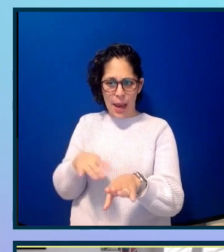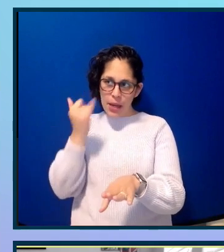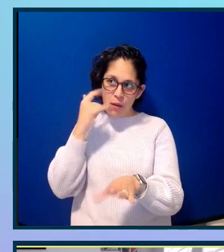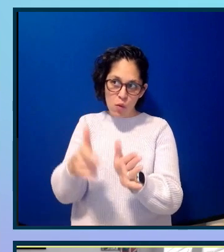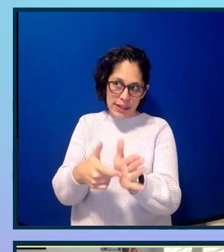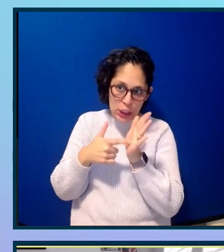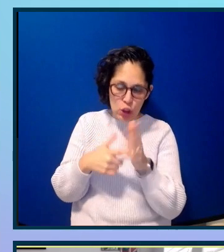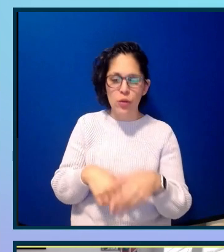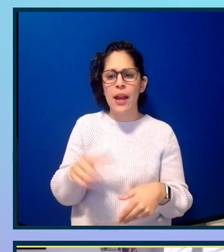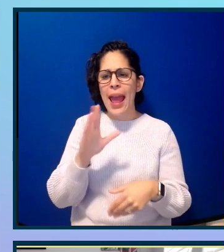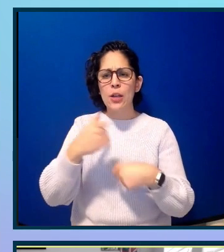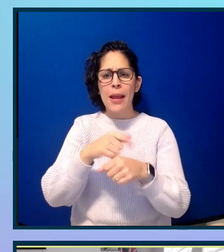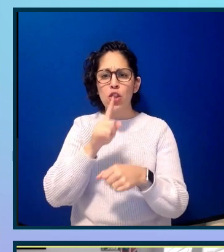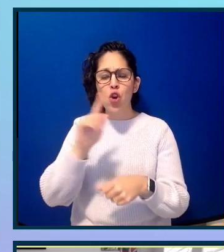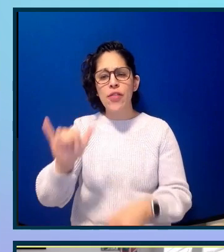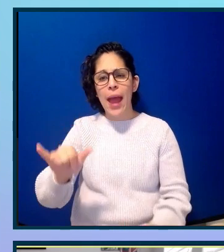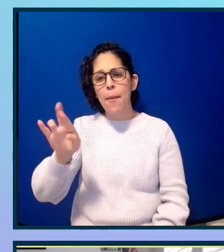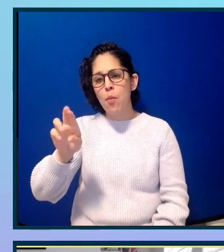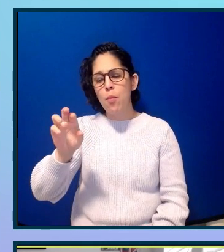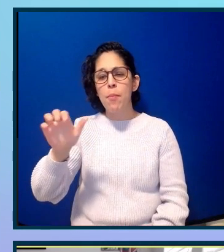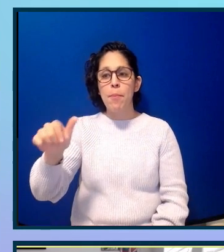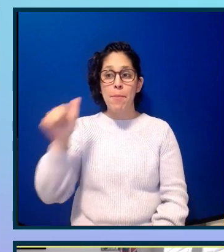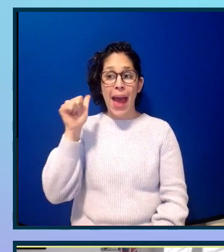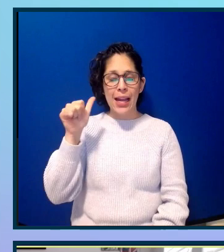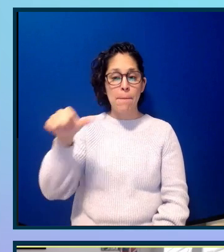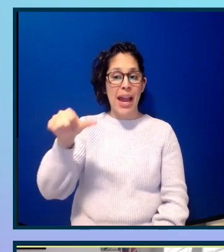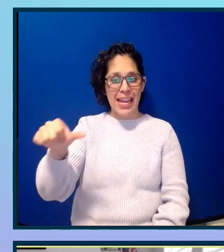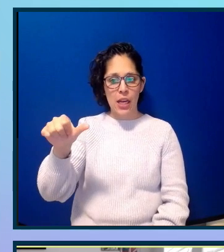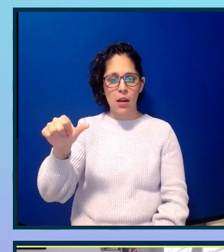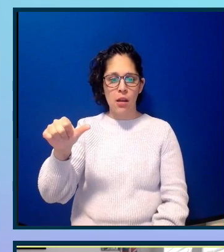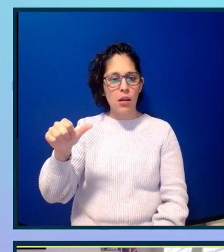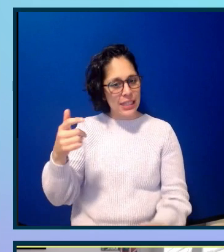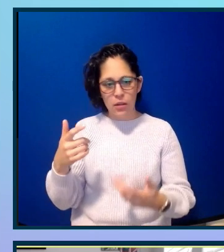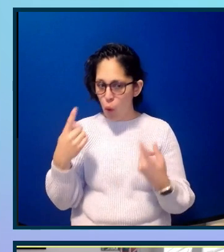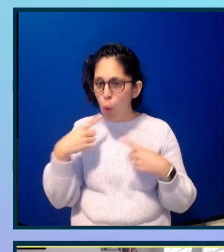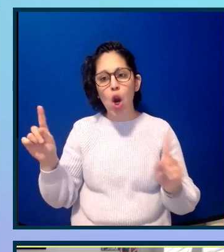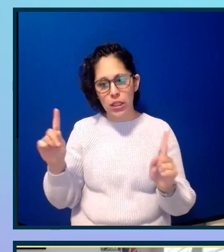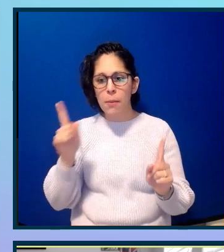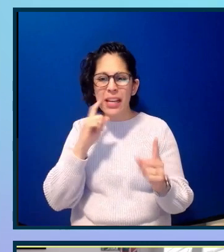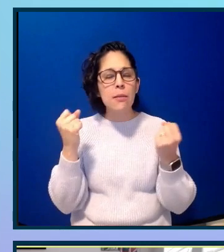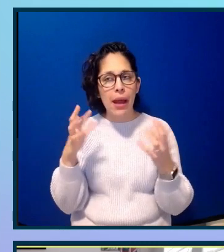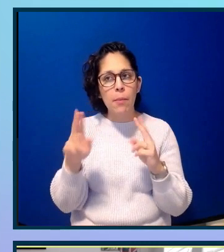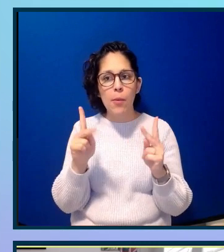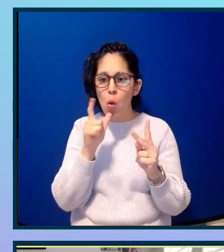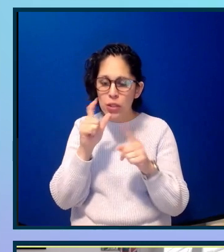that that browser back button always works. Because there are still a lot of people who really rely on that browser back button,